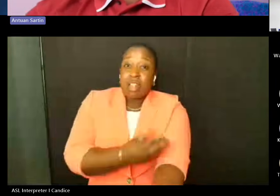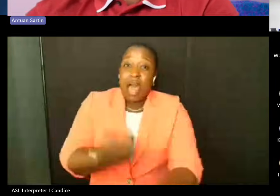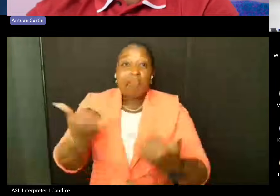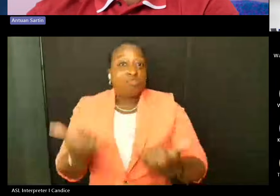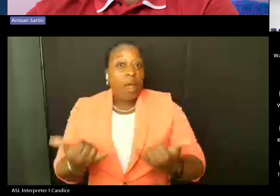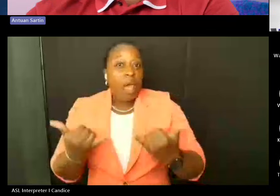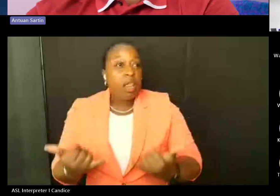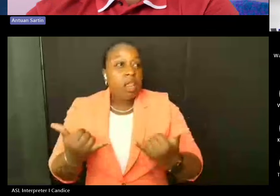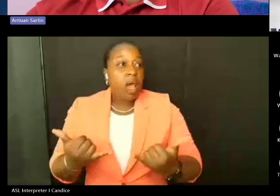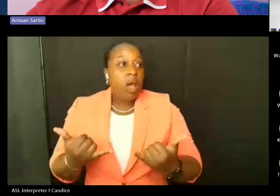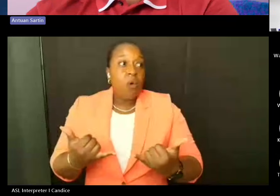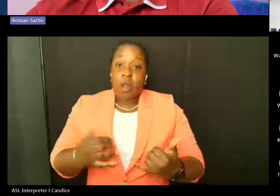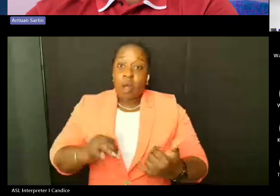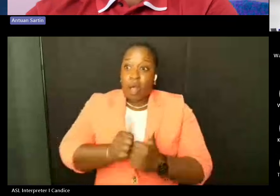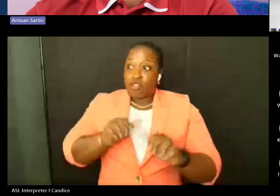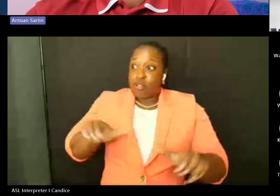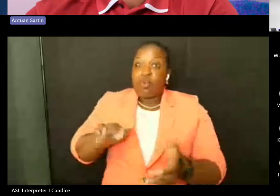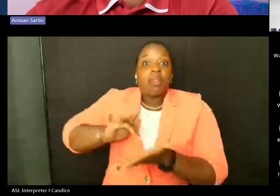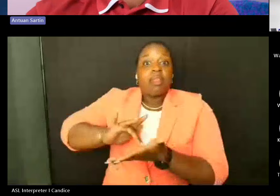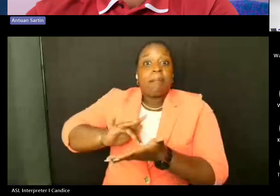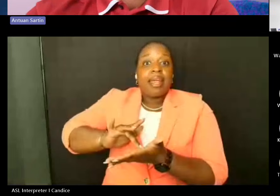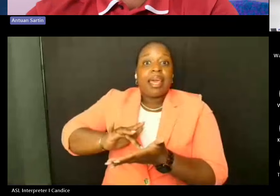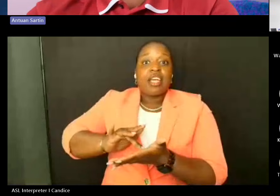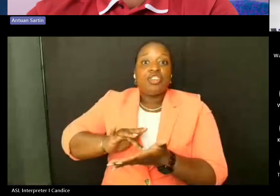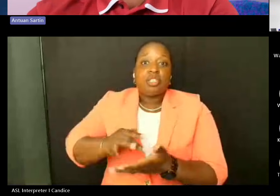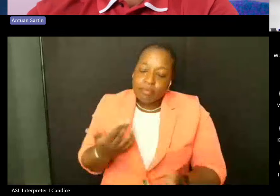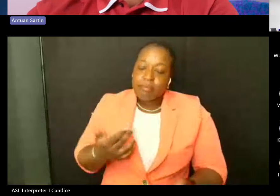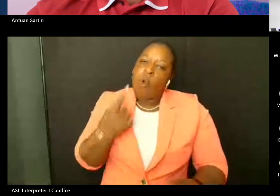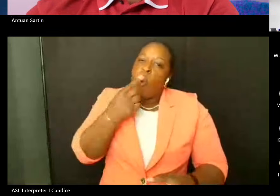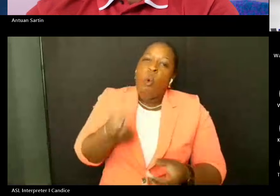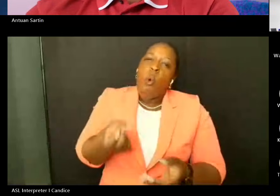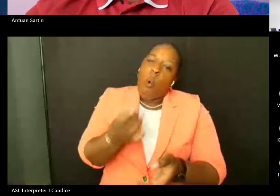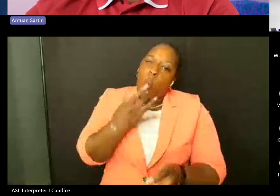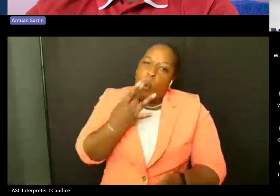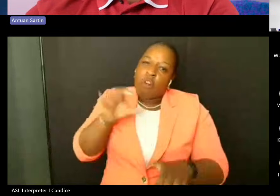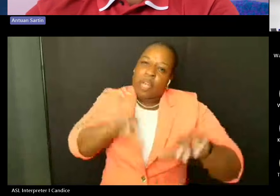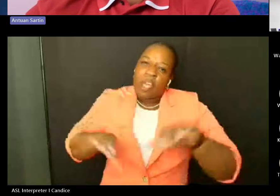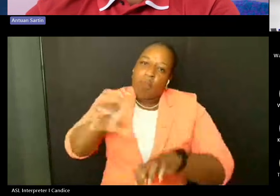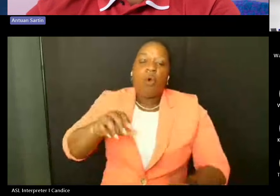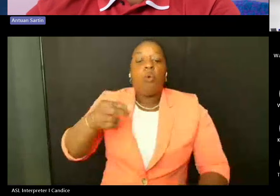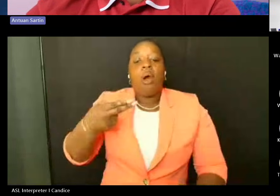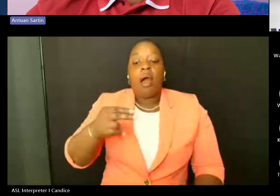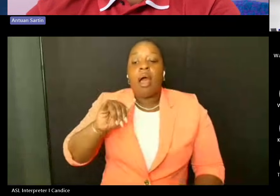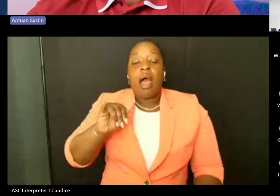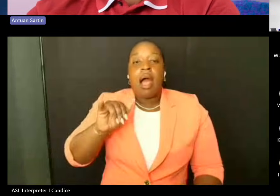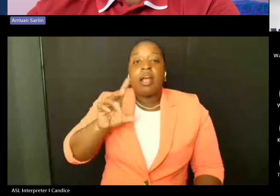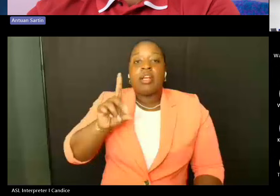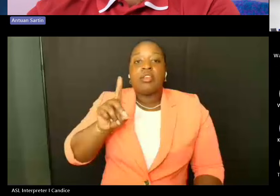hydroxyurea. Because if you know, with the gene therapy, you have to come off the hydroxyurea